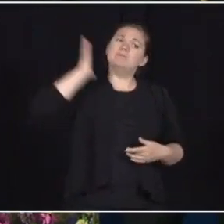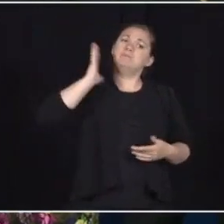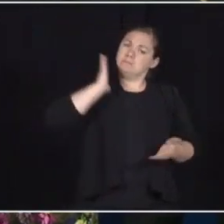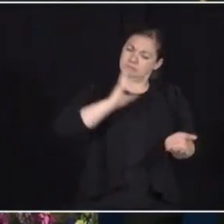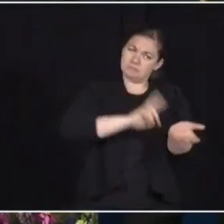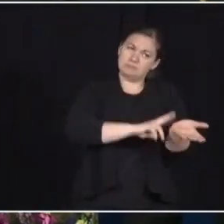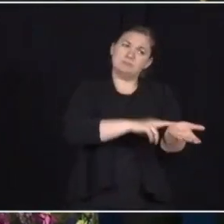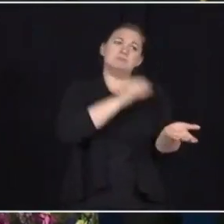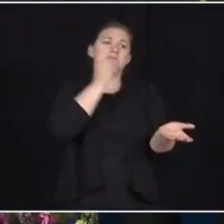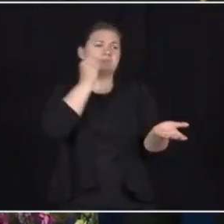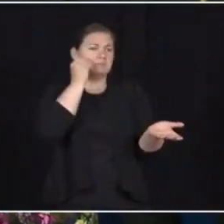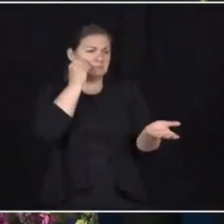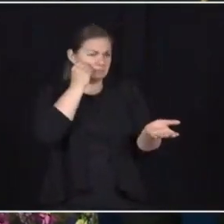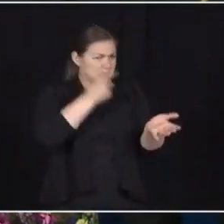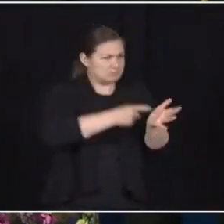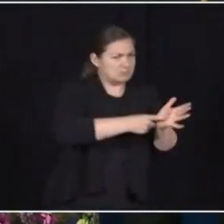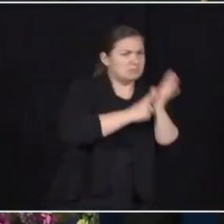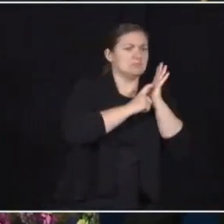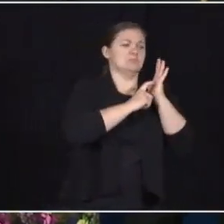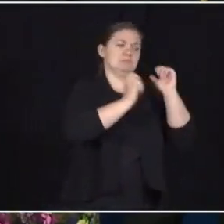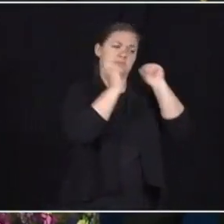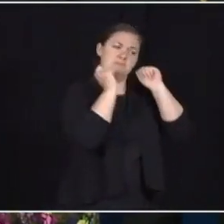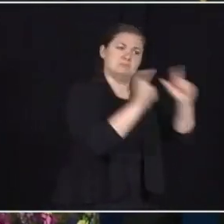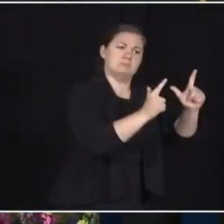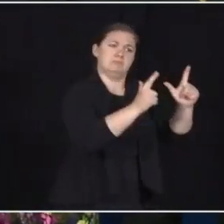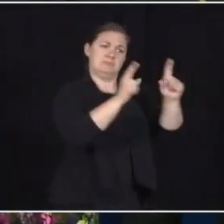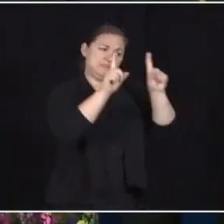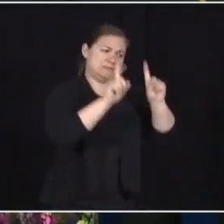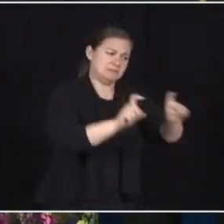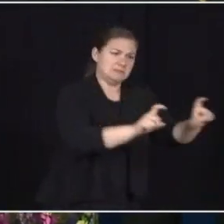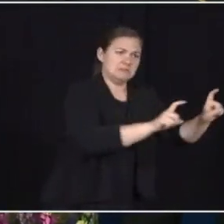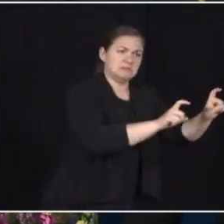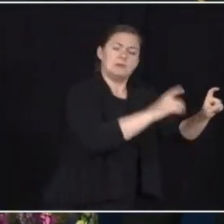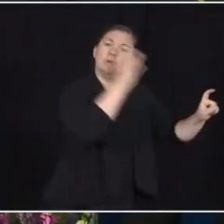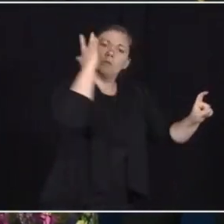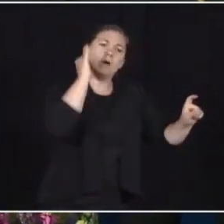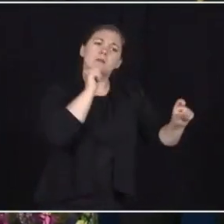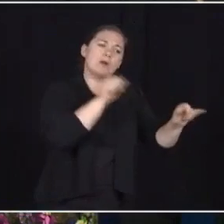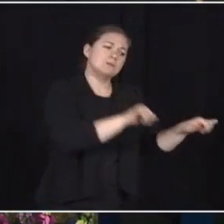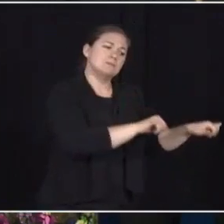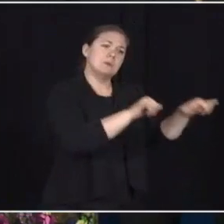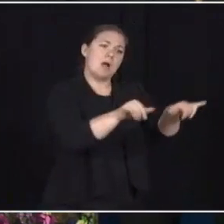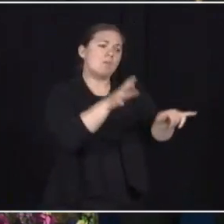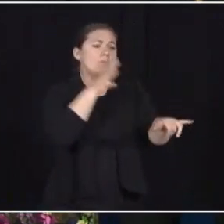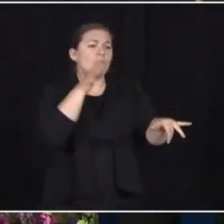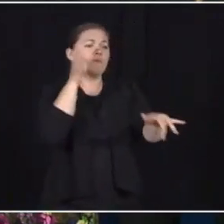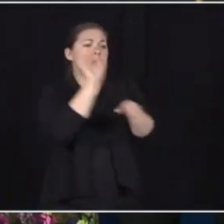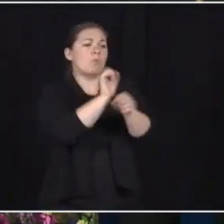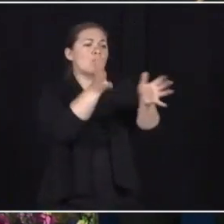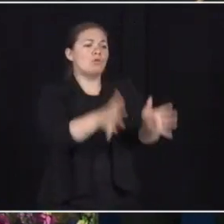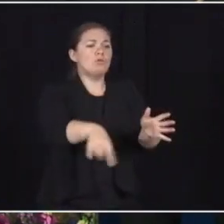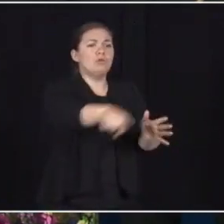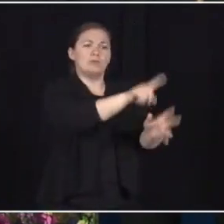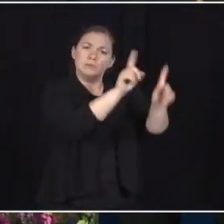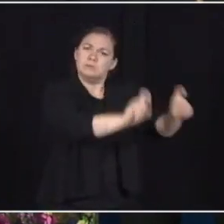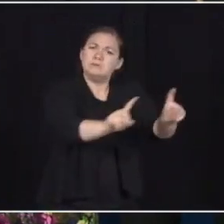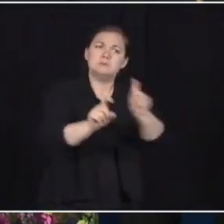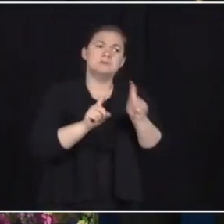long-term care homes in that region since the pandemic started. Your government may testing a priority in long-term care when cases fight, so why not do